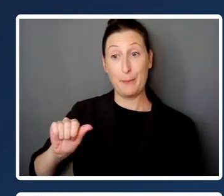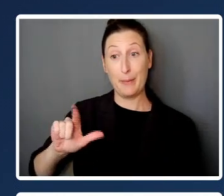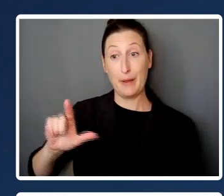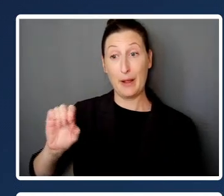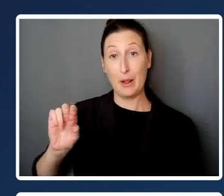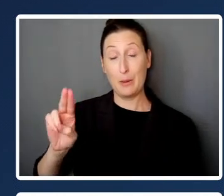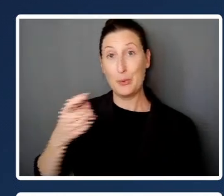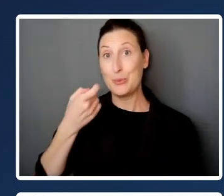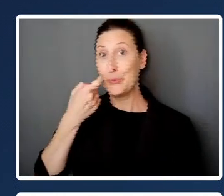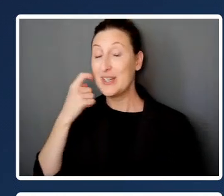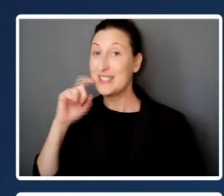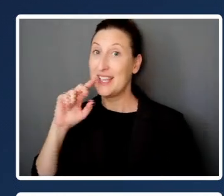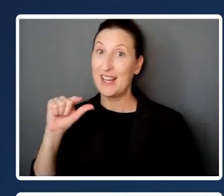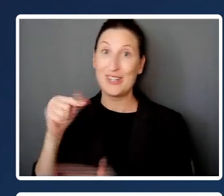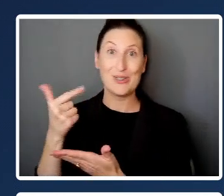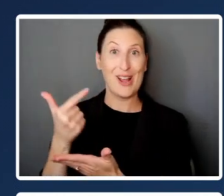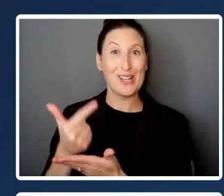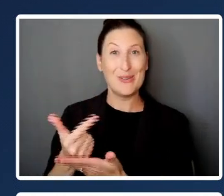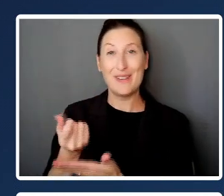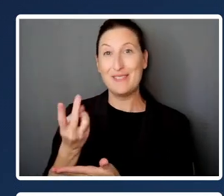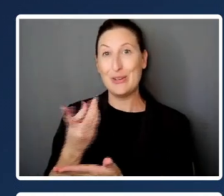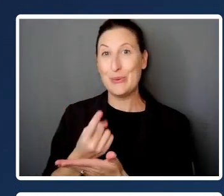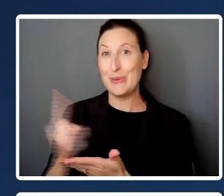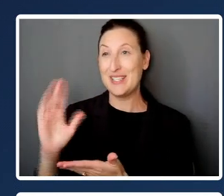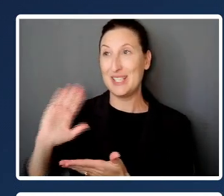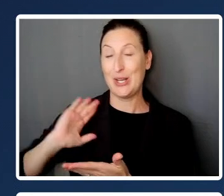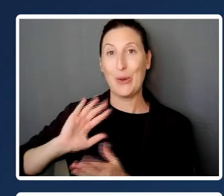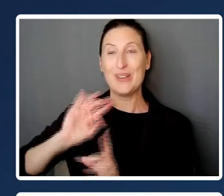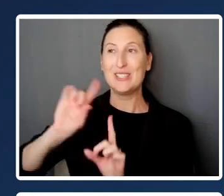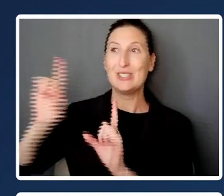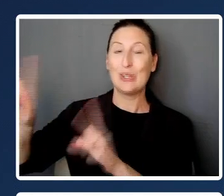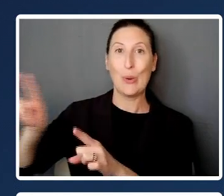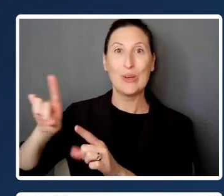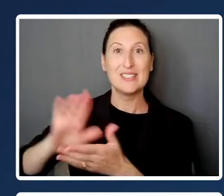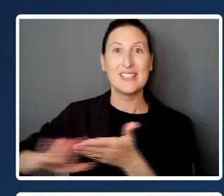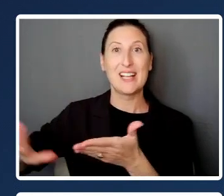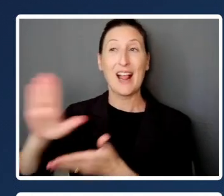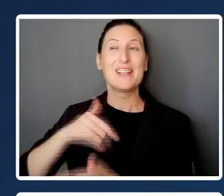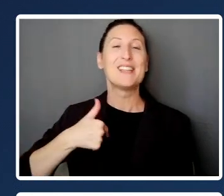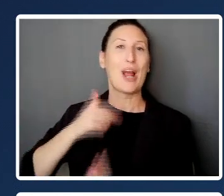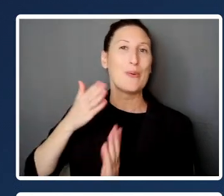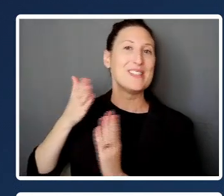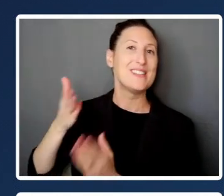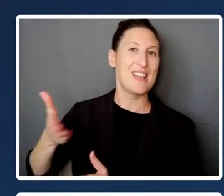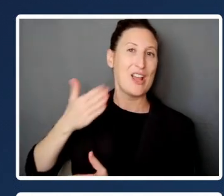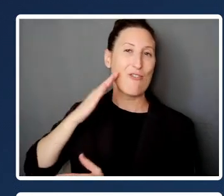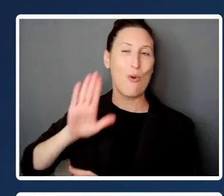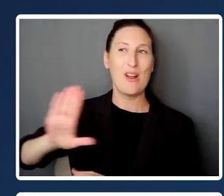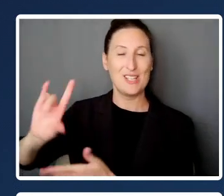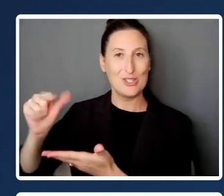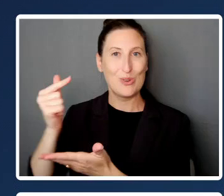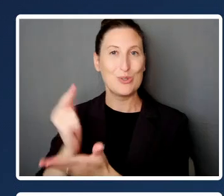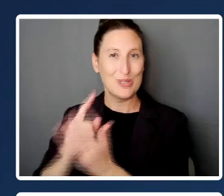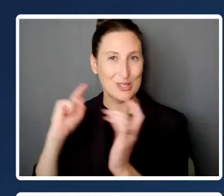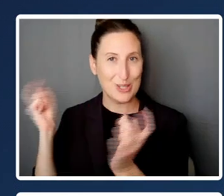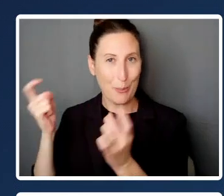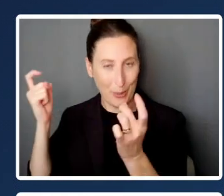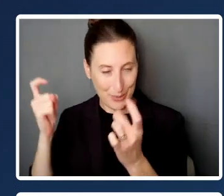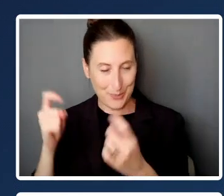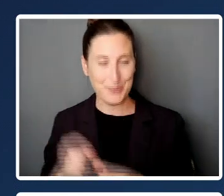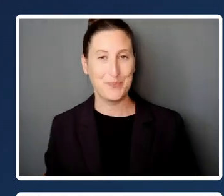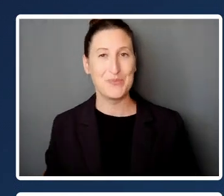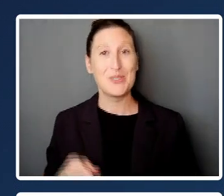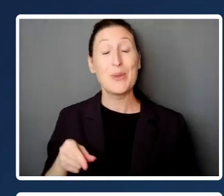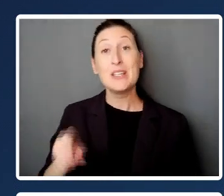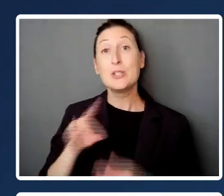off to college this fall. So, you know, these relationships certainly last beyond the time.